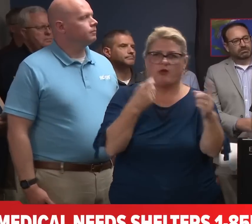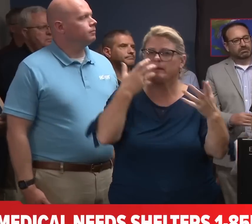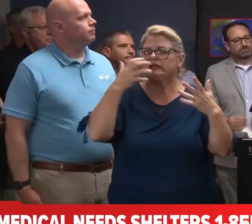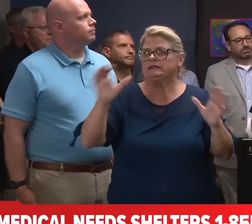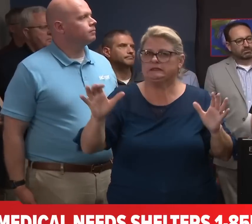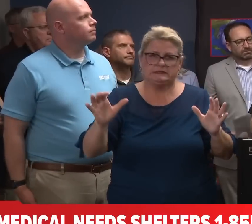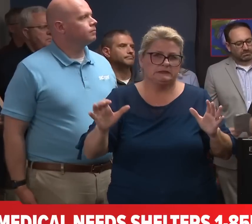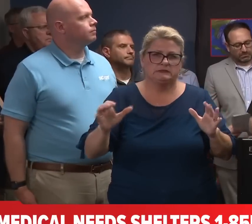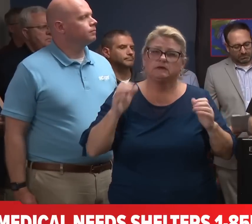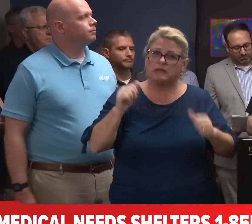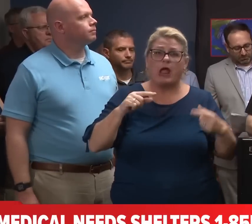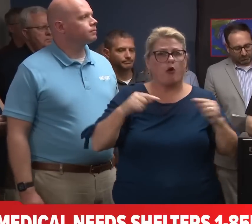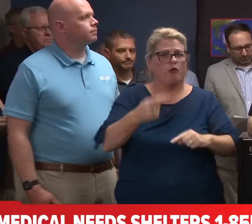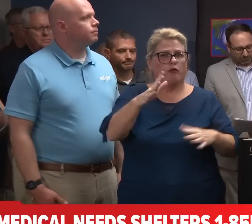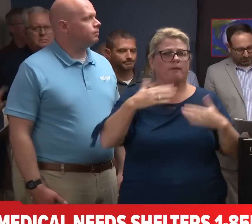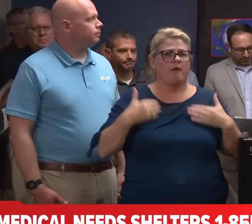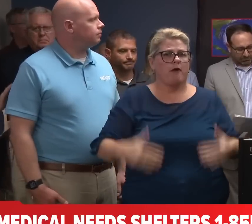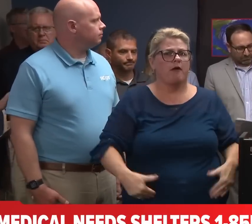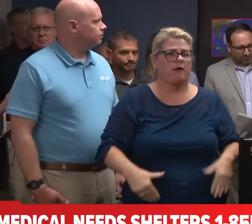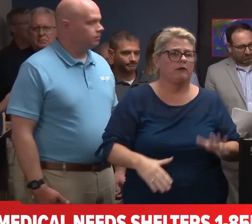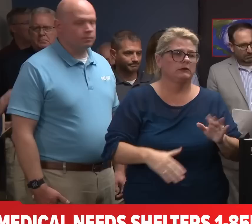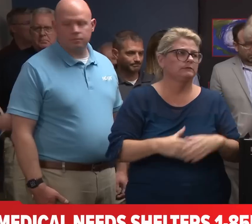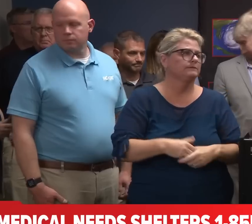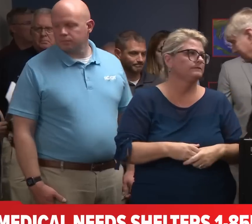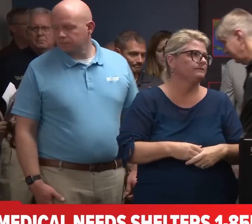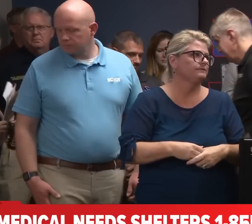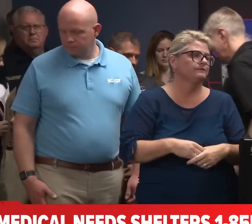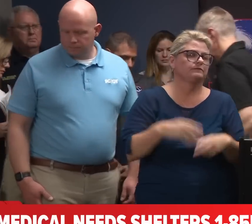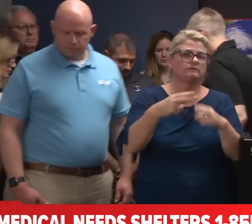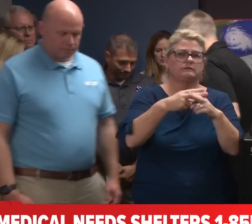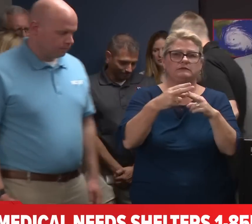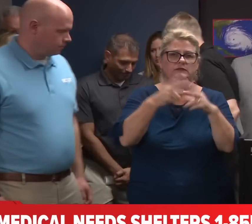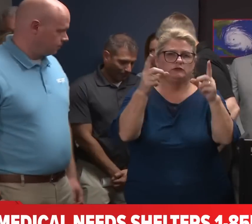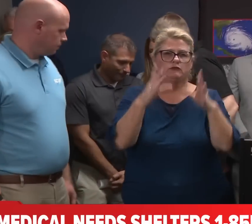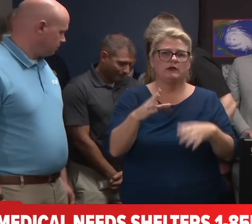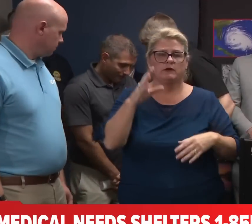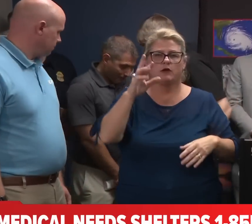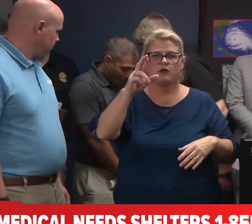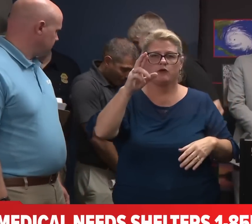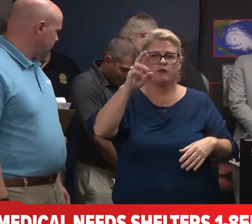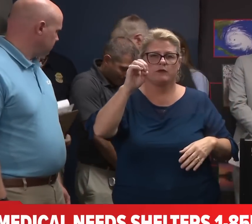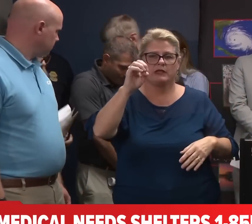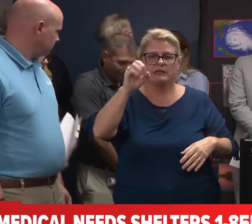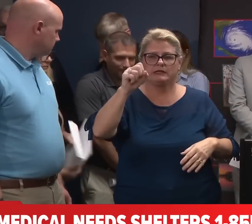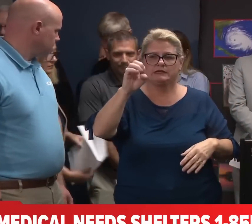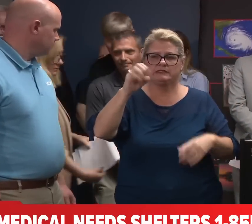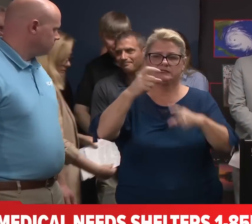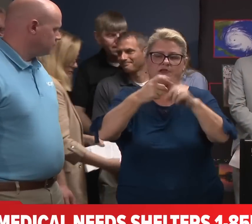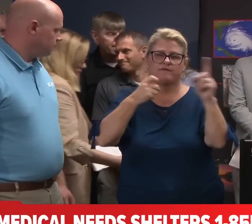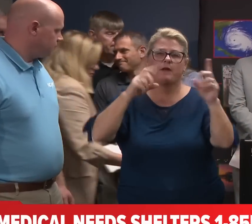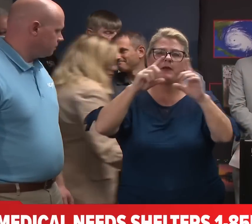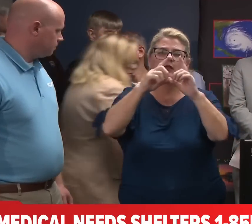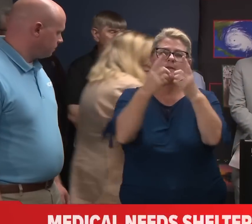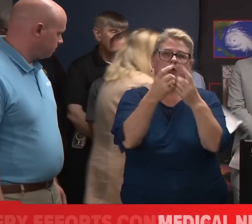with that, sir. Thank you very much. Thank you, interim director, Myra Rees South Carolina Department of Environmental Services.